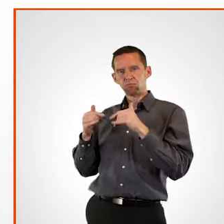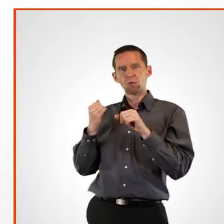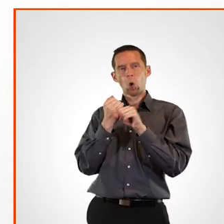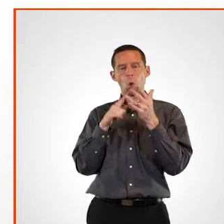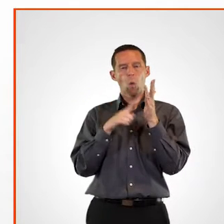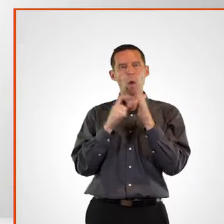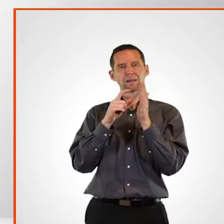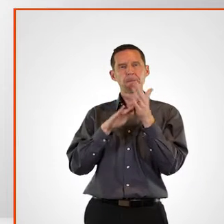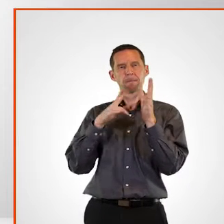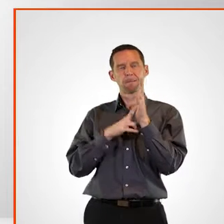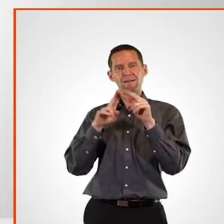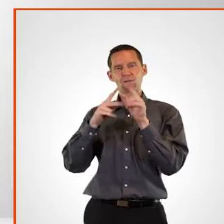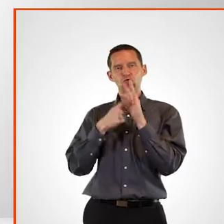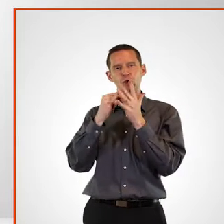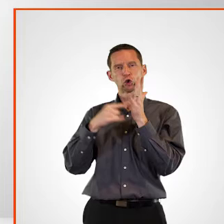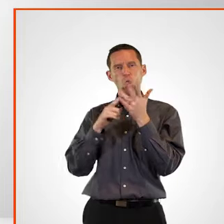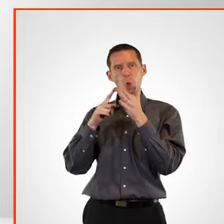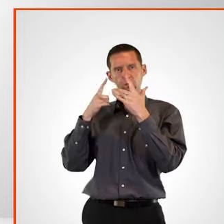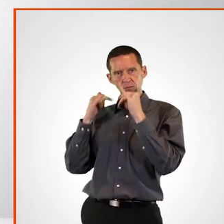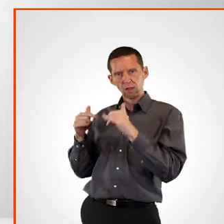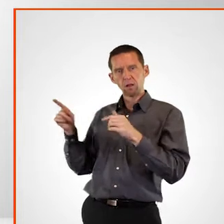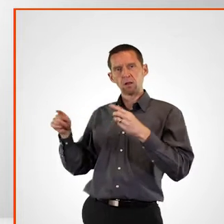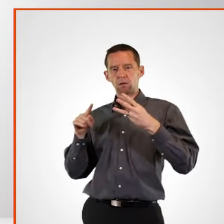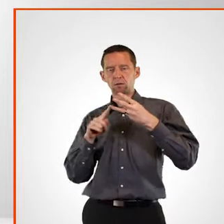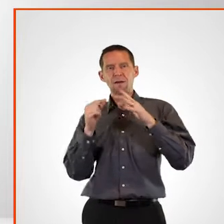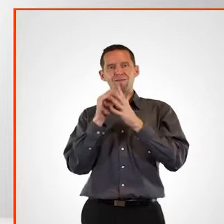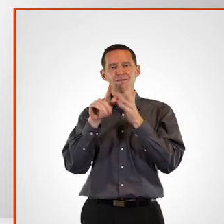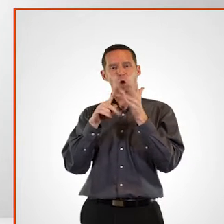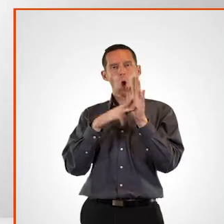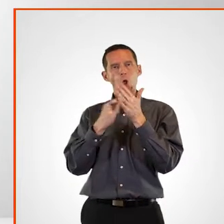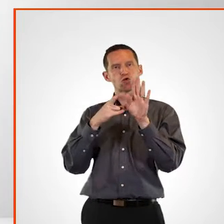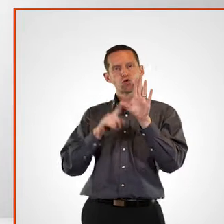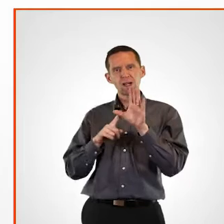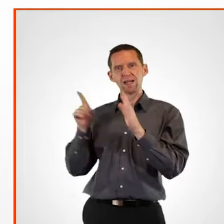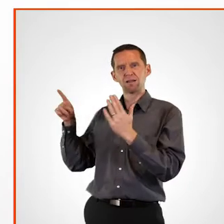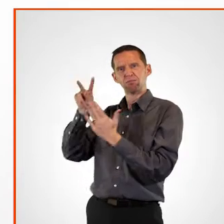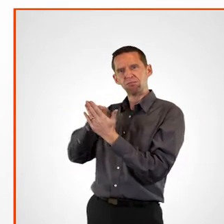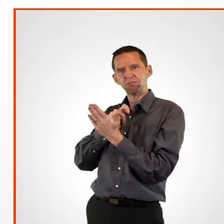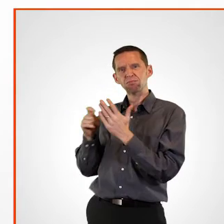We had both phonology and some scores in word reading and spelling and so on.